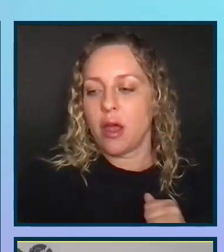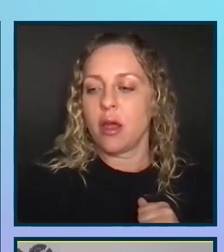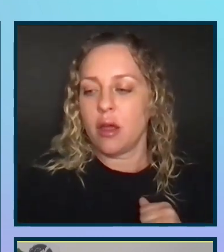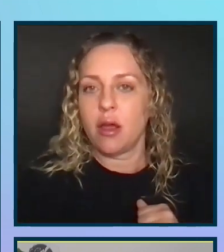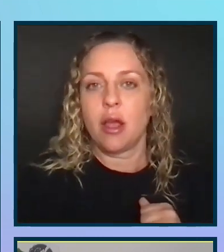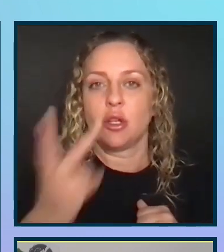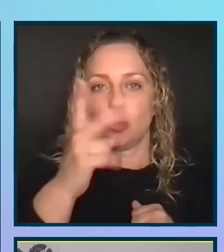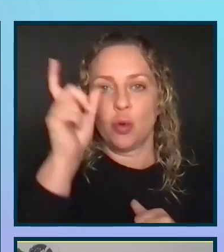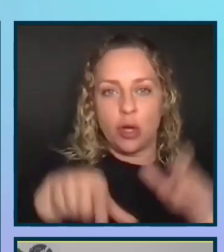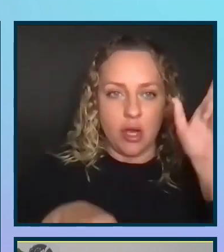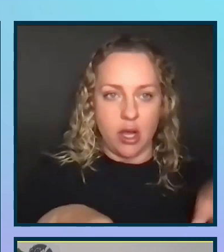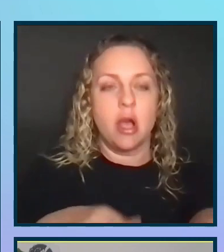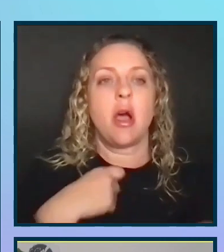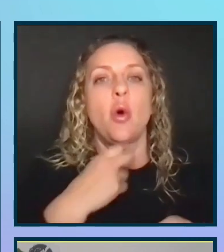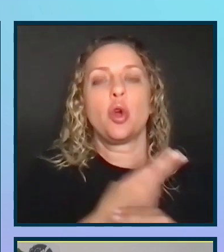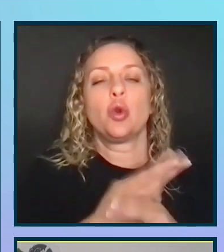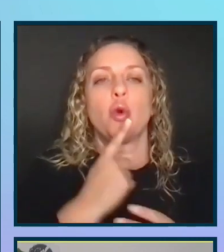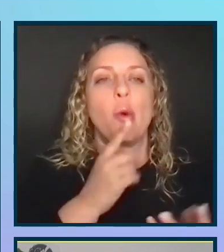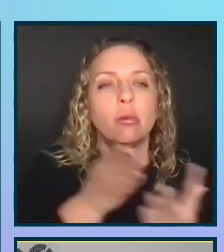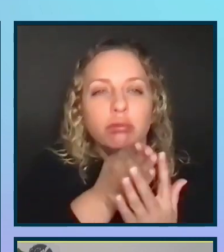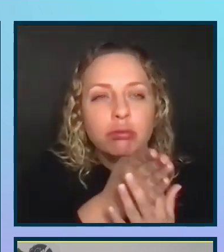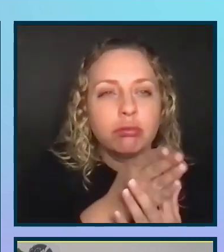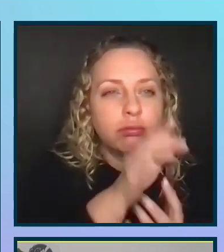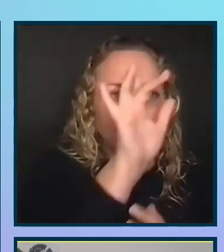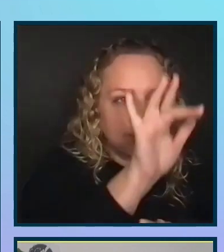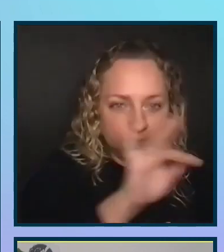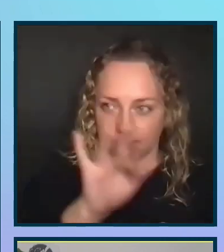and I document how the user will navigate through that. So we will start on the top left.